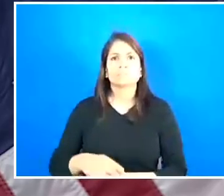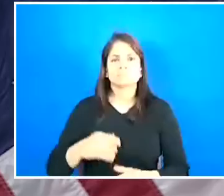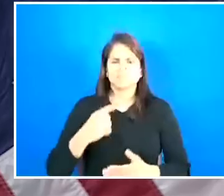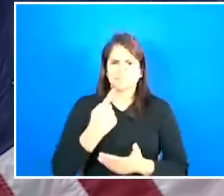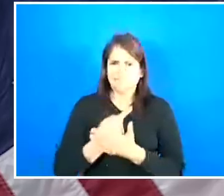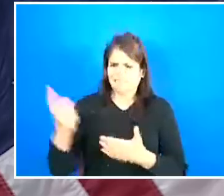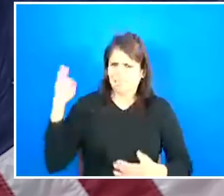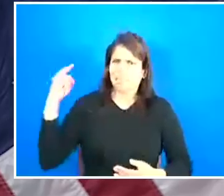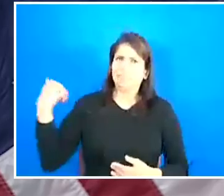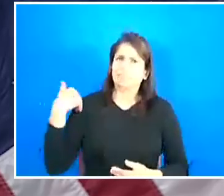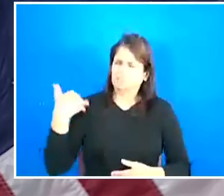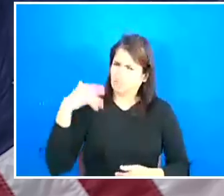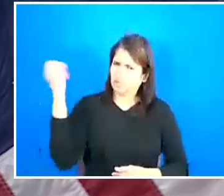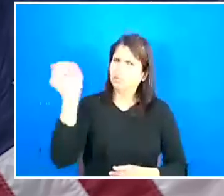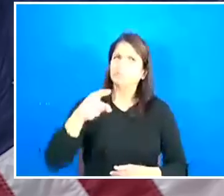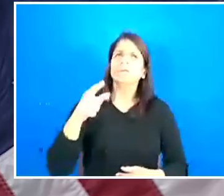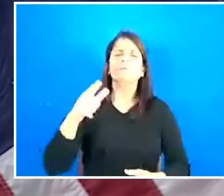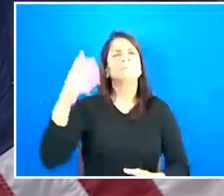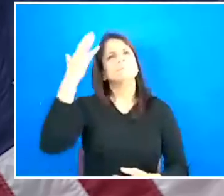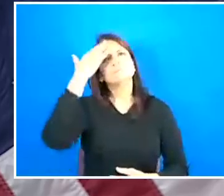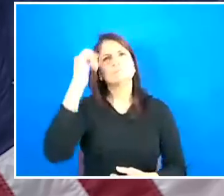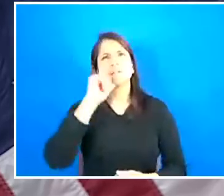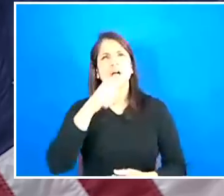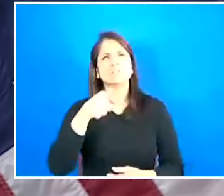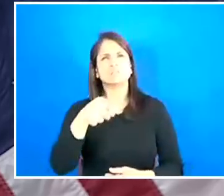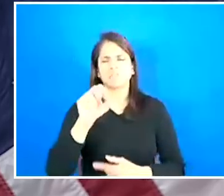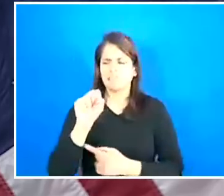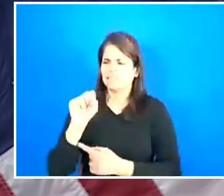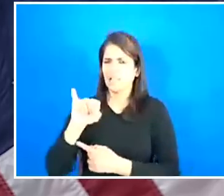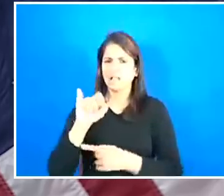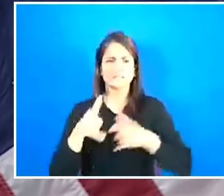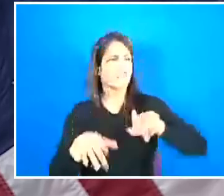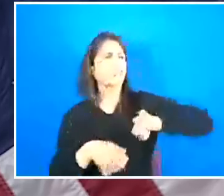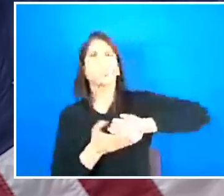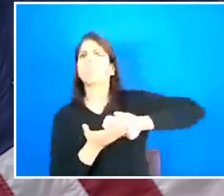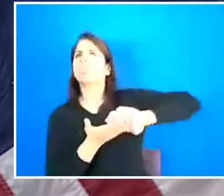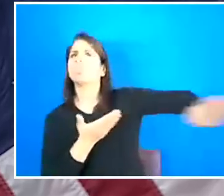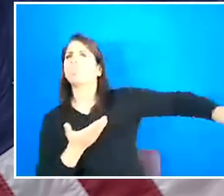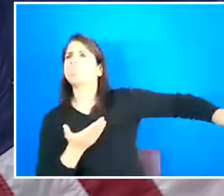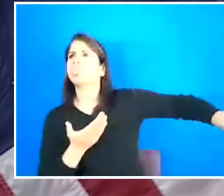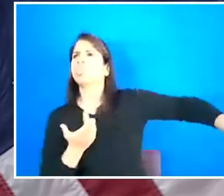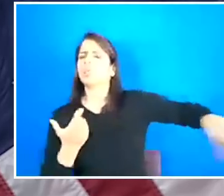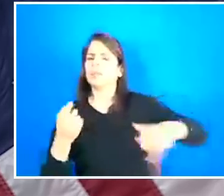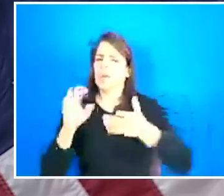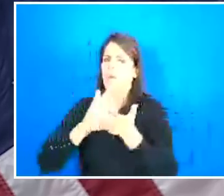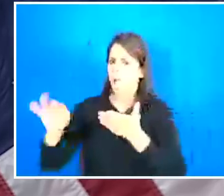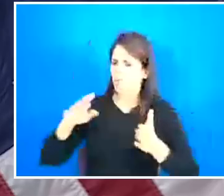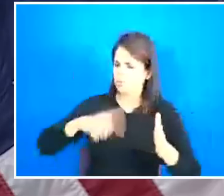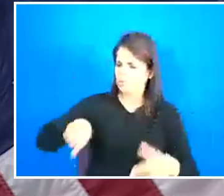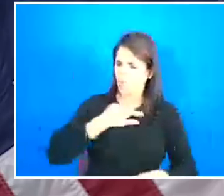THE ENTIRE BUROUGH OF STATE IN YOUR DAILY INDICATOR COUNT.